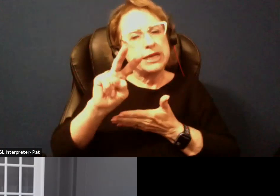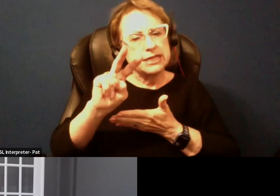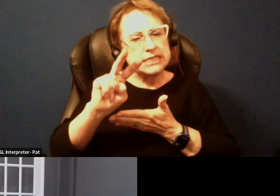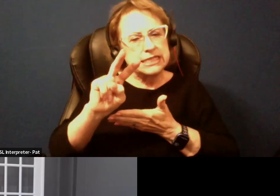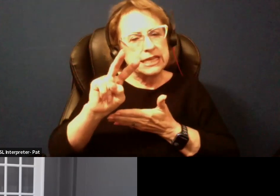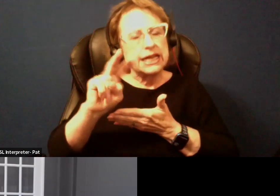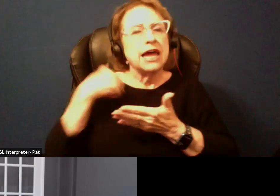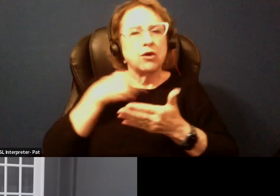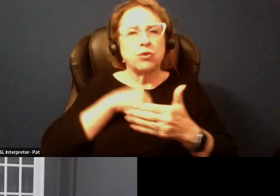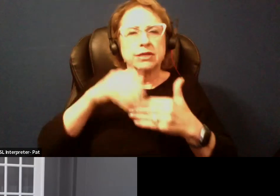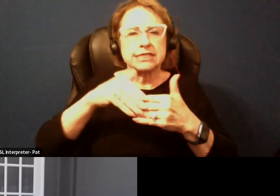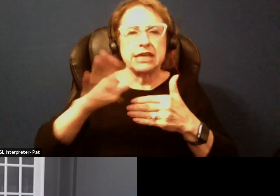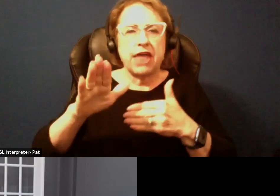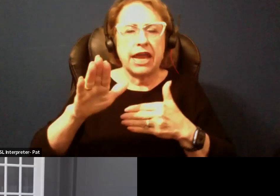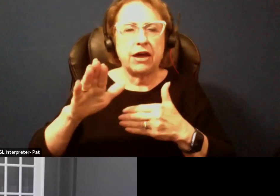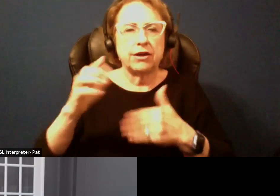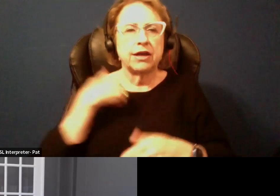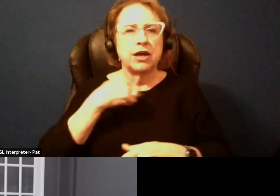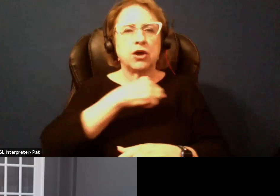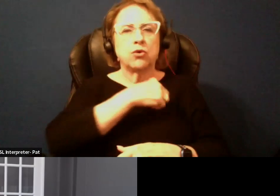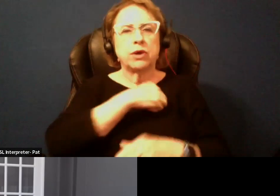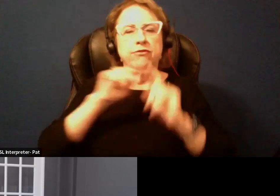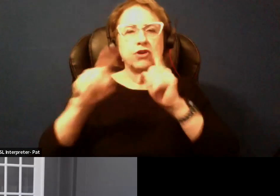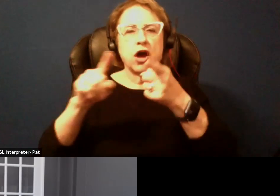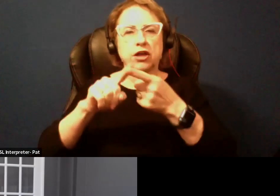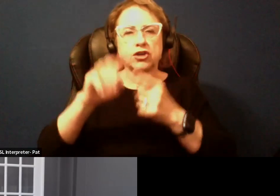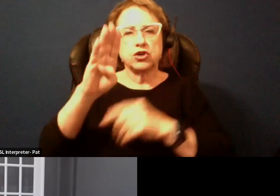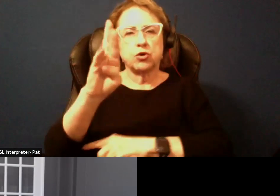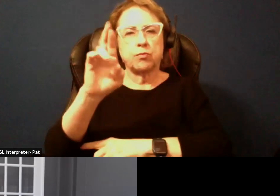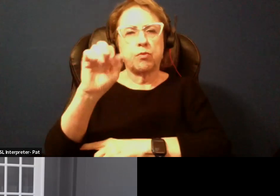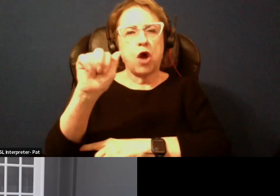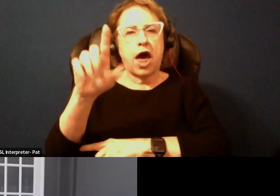And so we basically gone across to the broadband offices across the nation and talked to a number